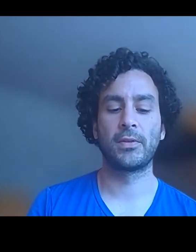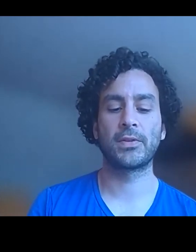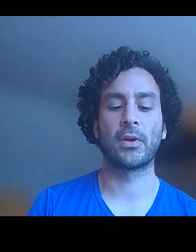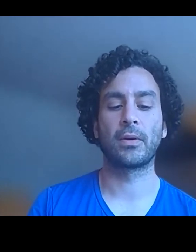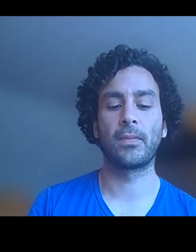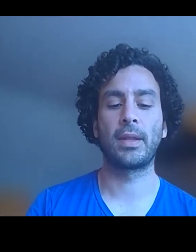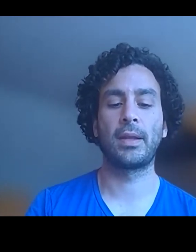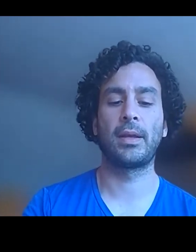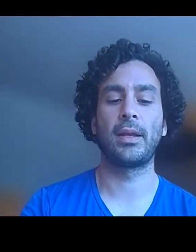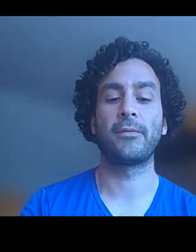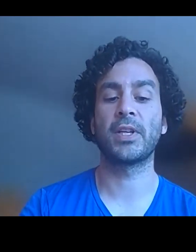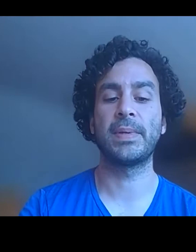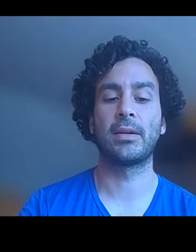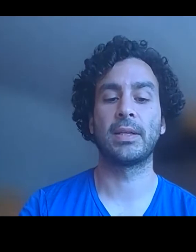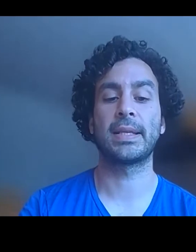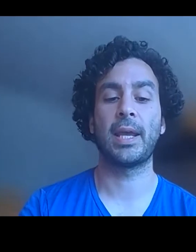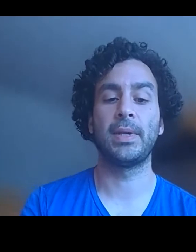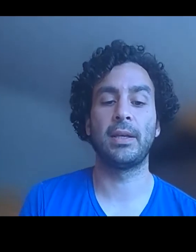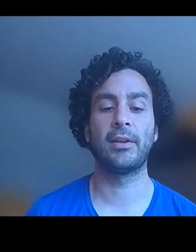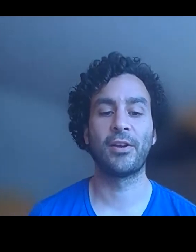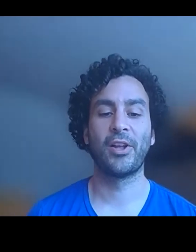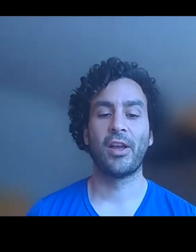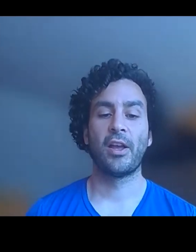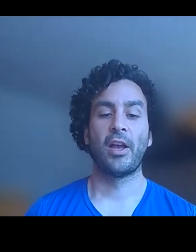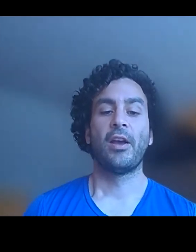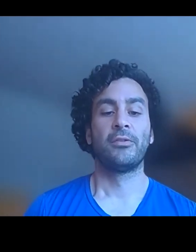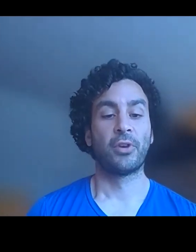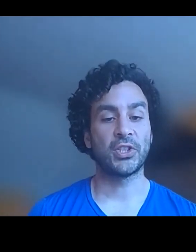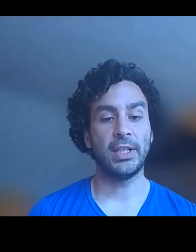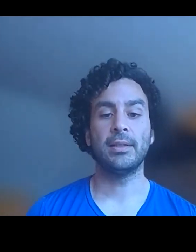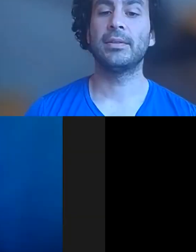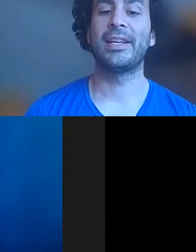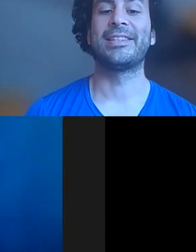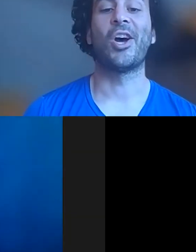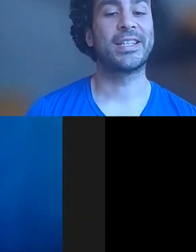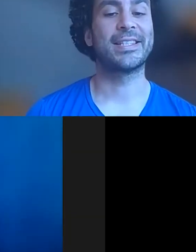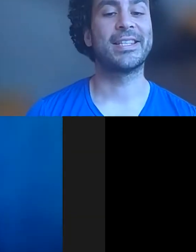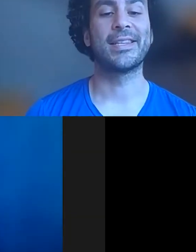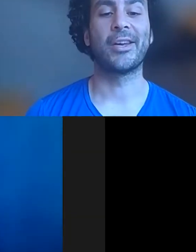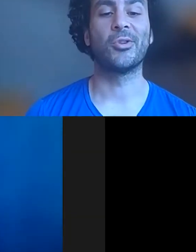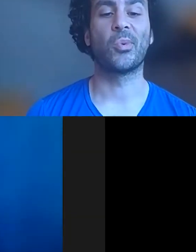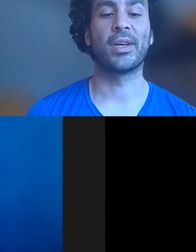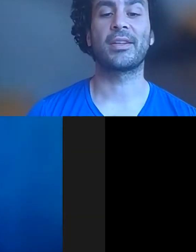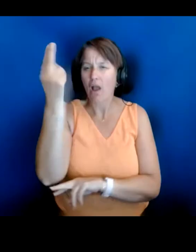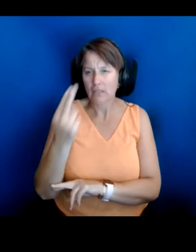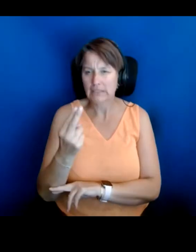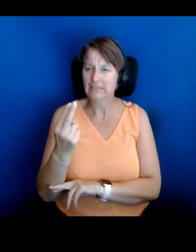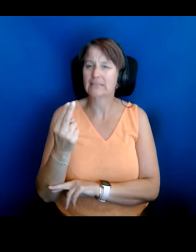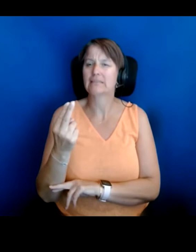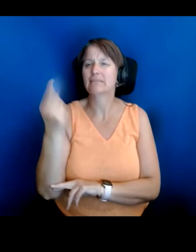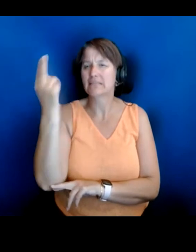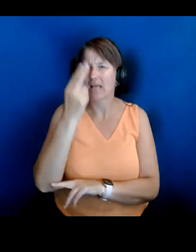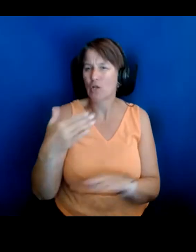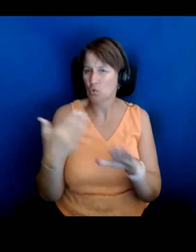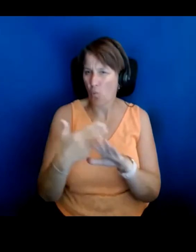So, our first speaker is Amy Franceschini who’s an artist and designer whose work facilitates encounter,